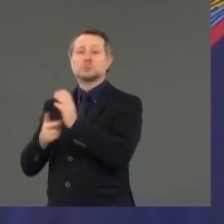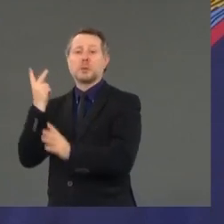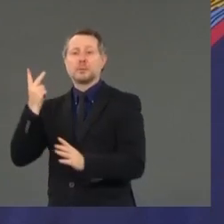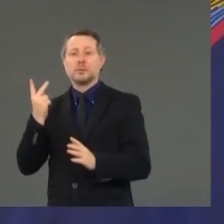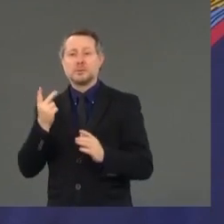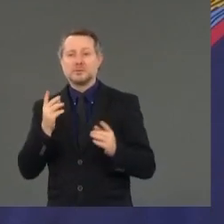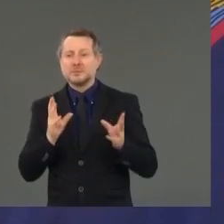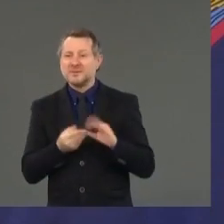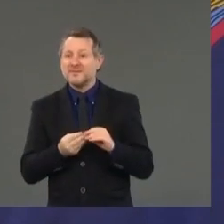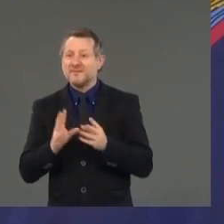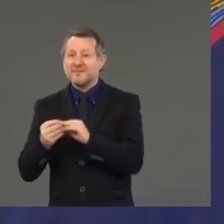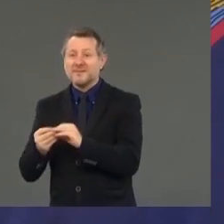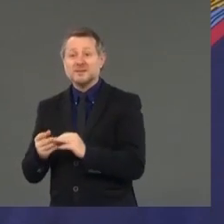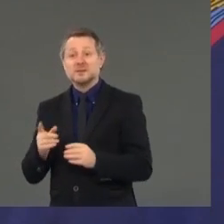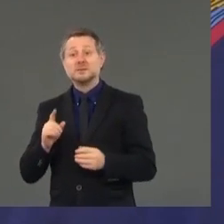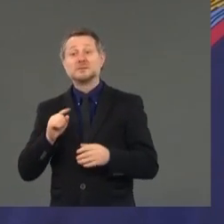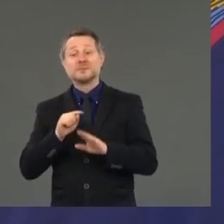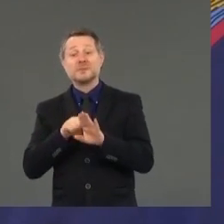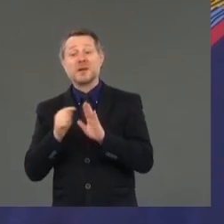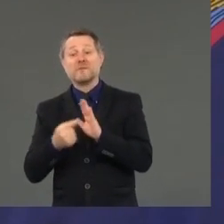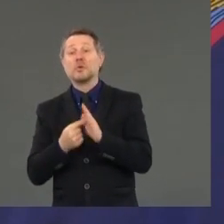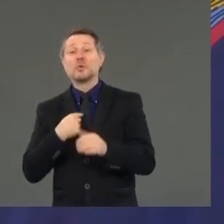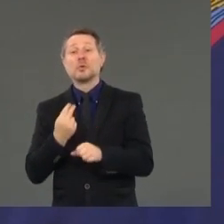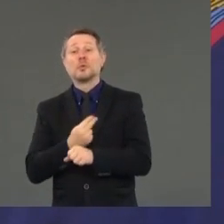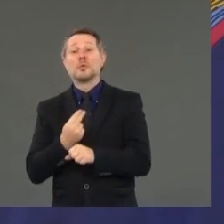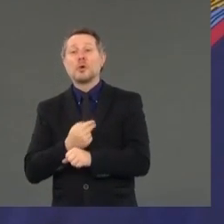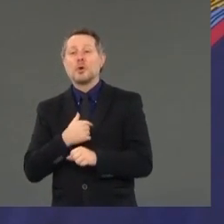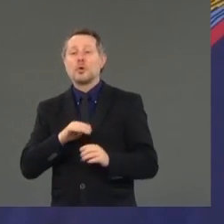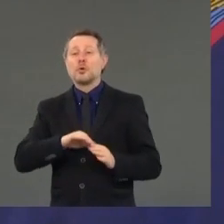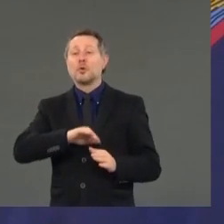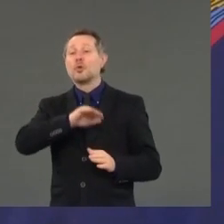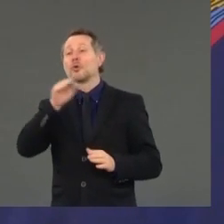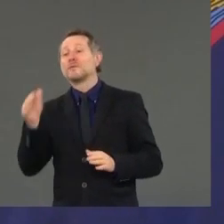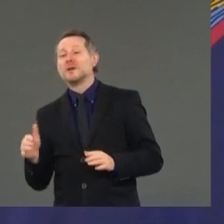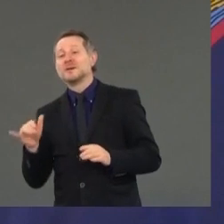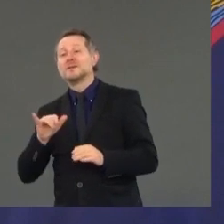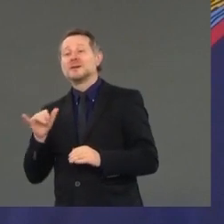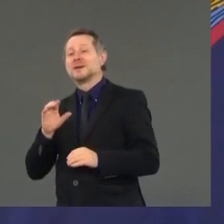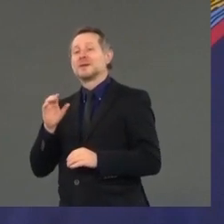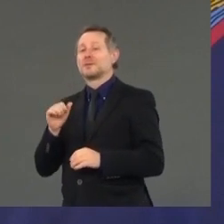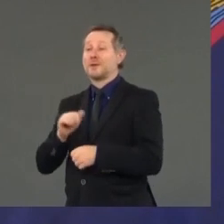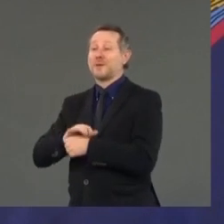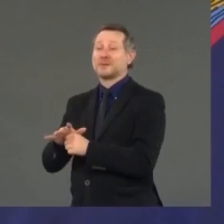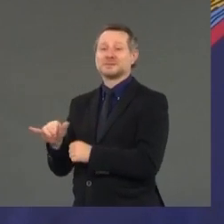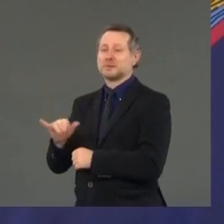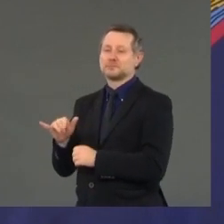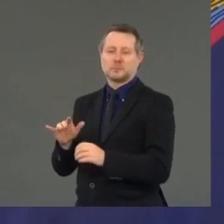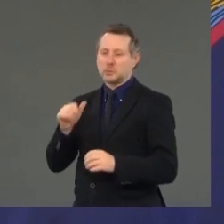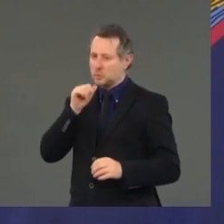THE ICEBERG. ALSO I WOULDN'T CALL THIS A CURVE THE WAY WE TALK ABOUT